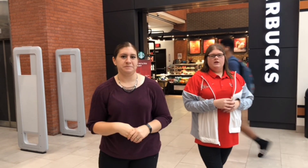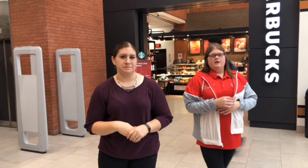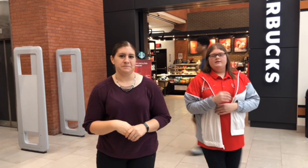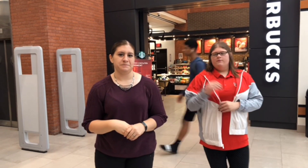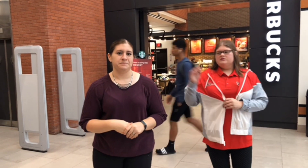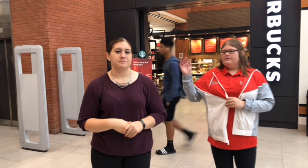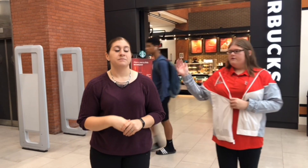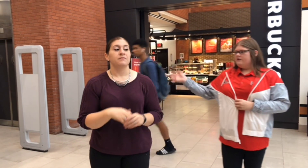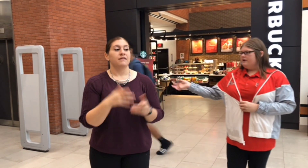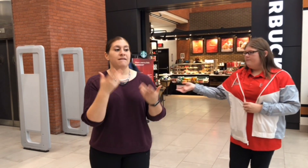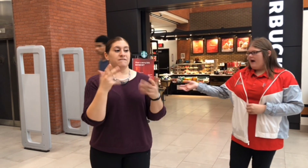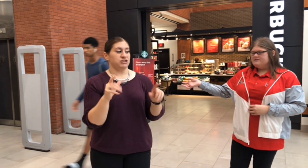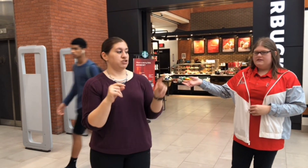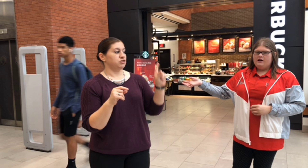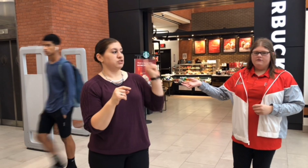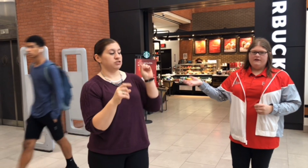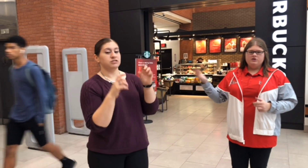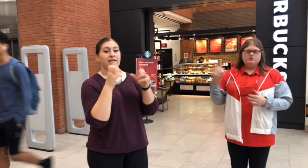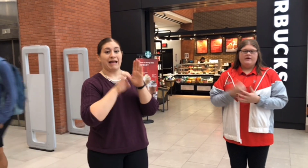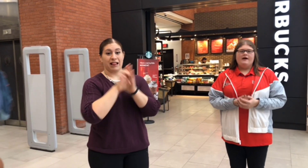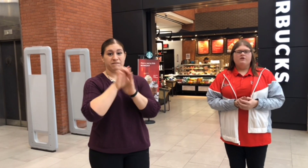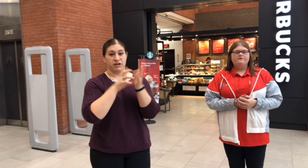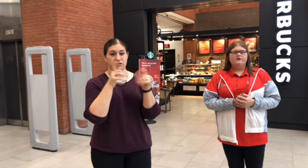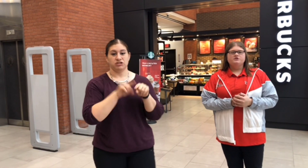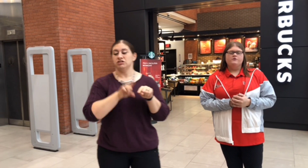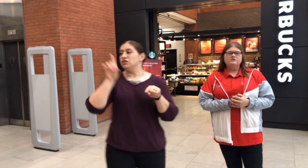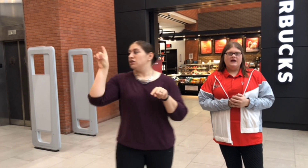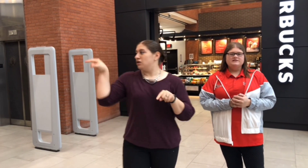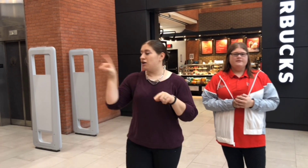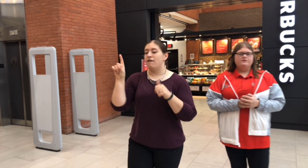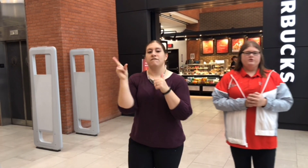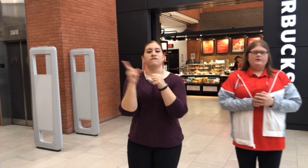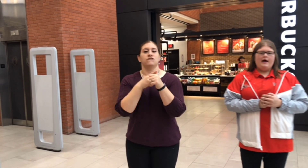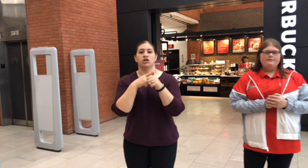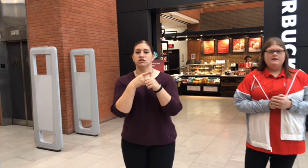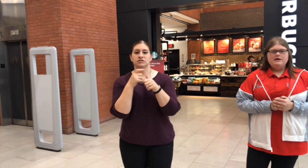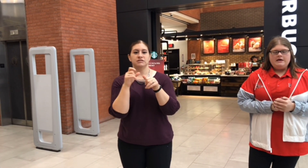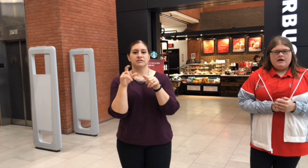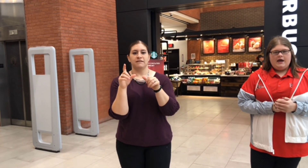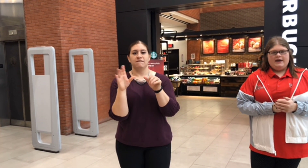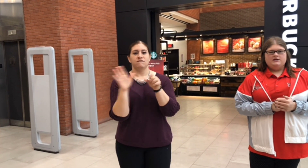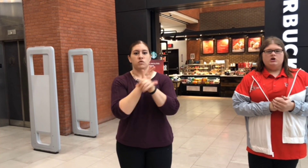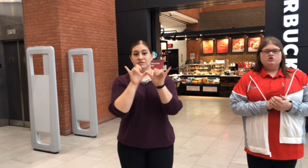Then, once you go over here past the elevators we have our full size computer lab, then our